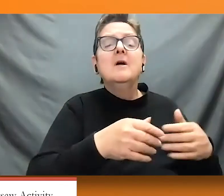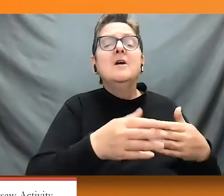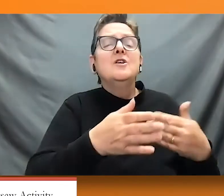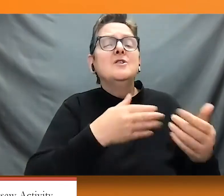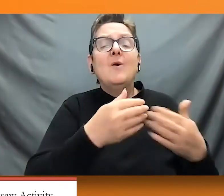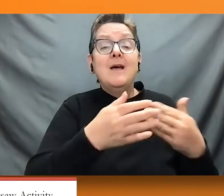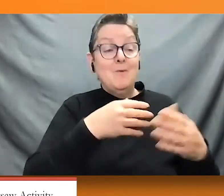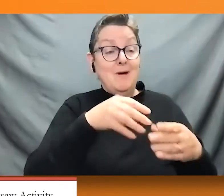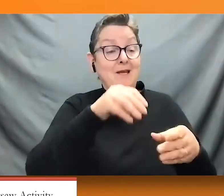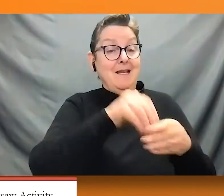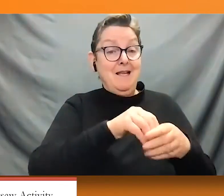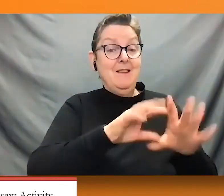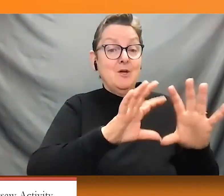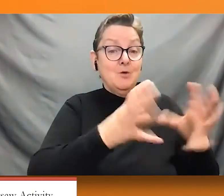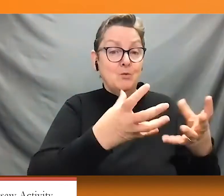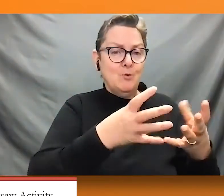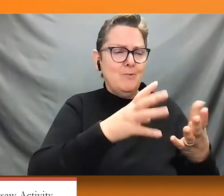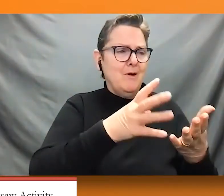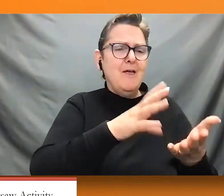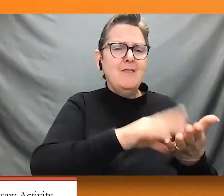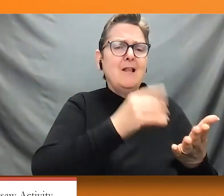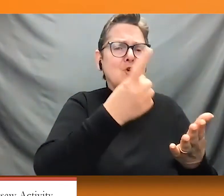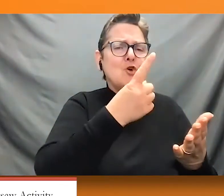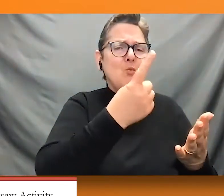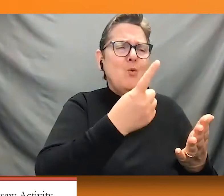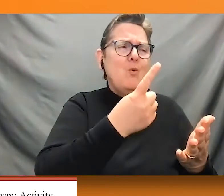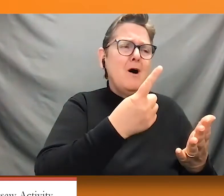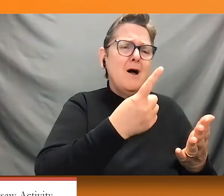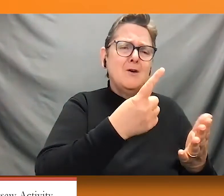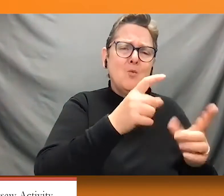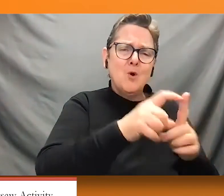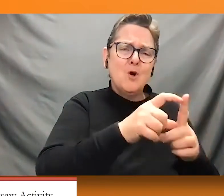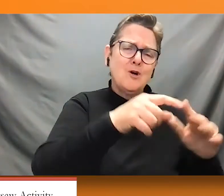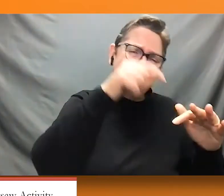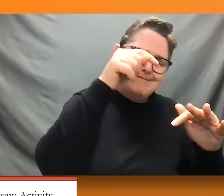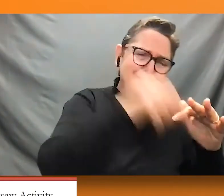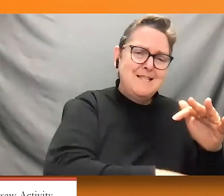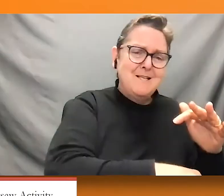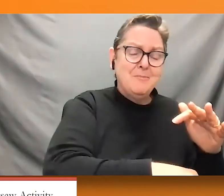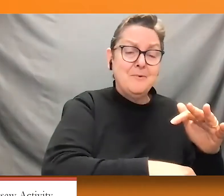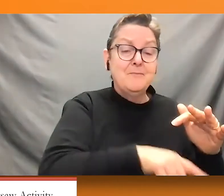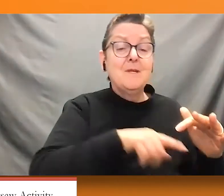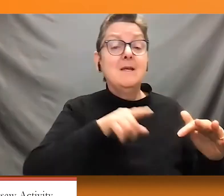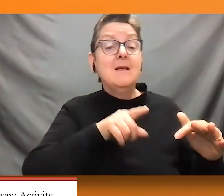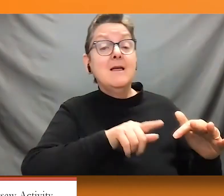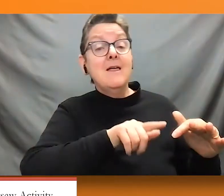So, they learn within a group one word, very deeply, and then they go back to their home group.